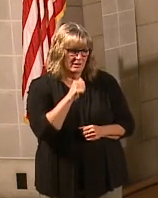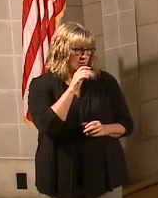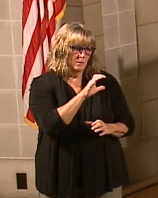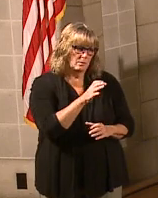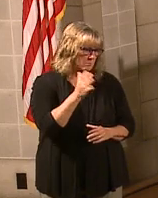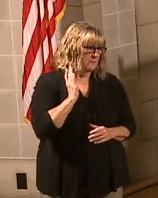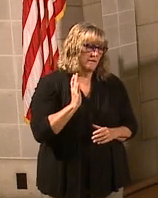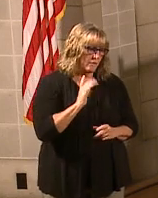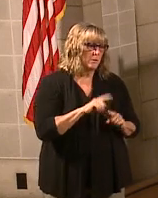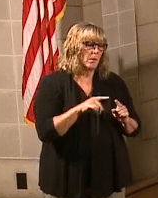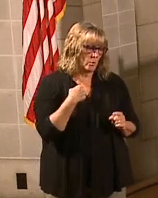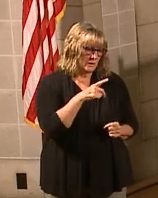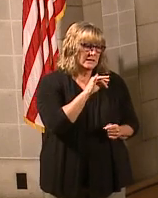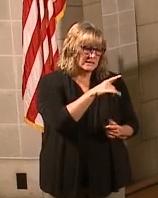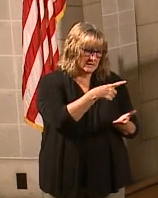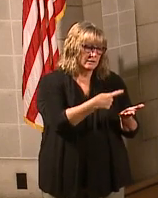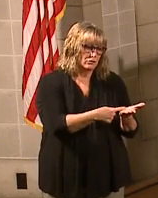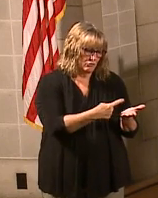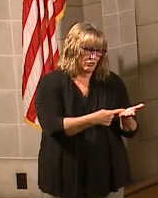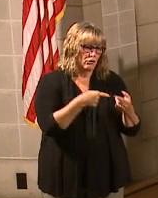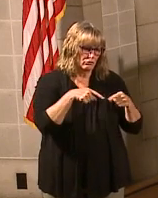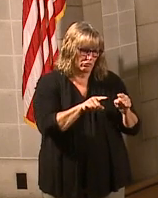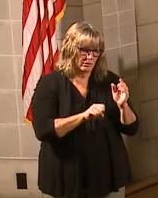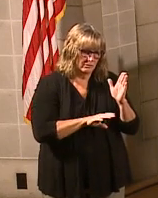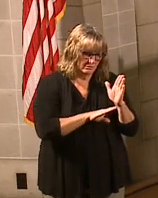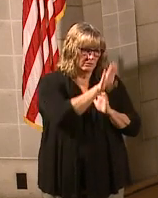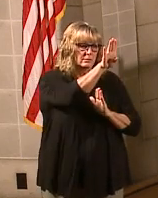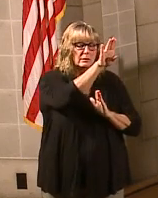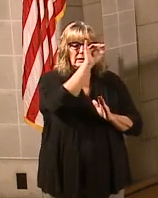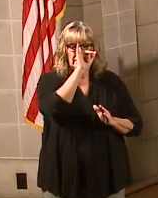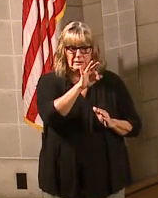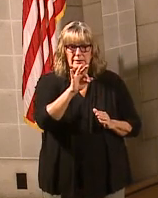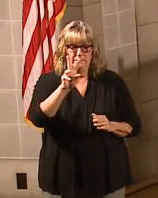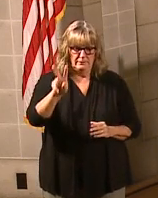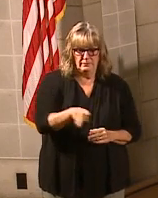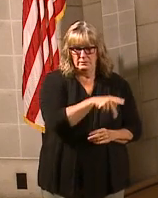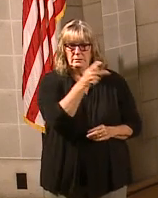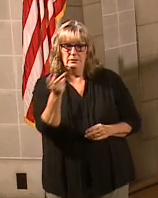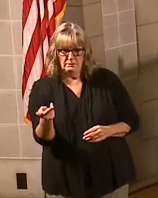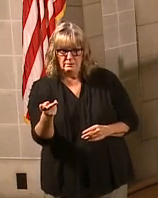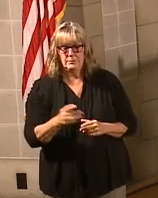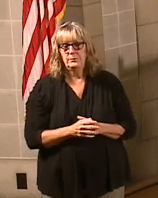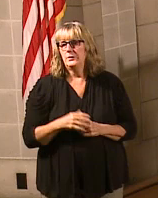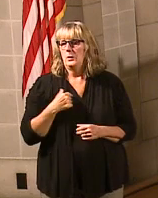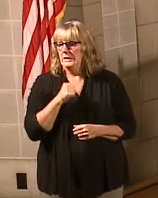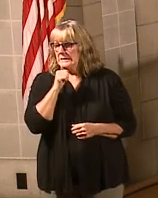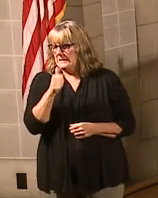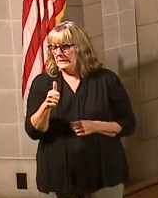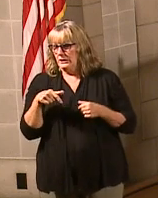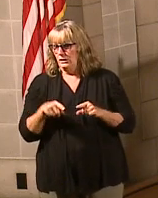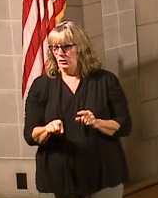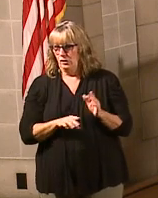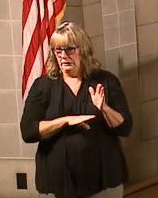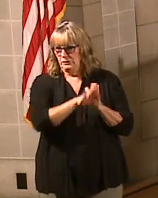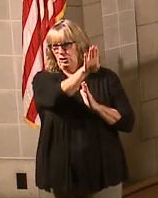HOSPITALS LIKE CRITICAL ACCESS HOSPITALS?